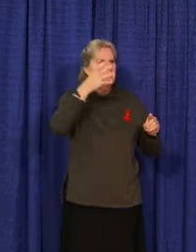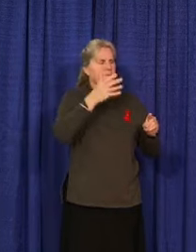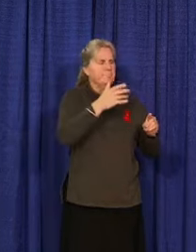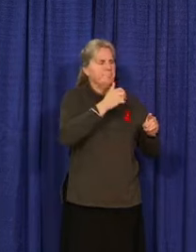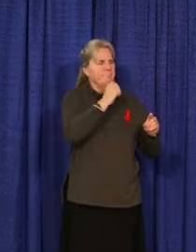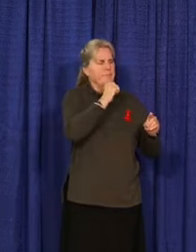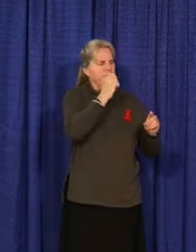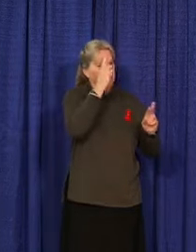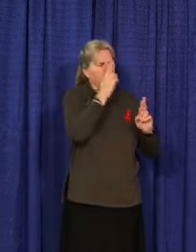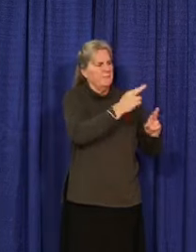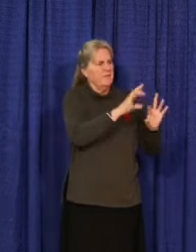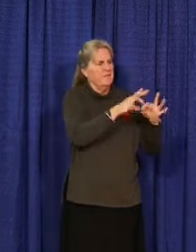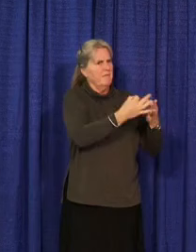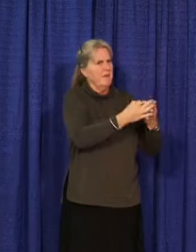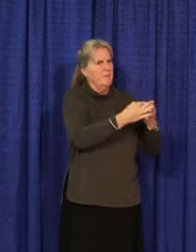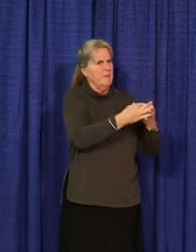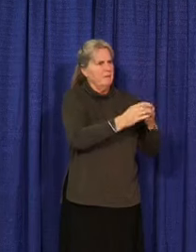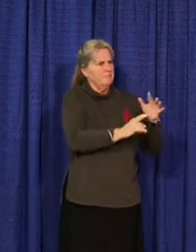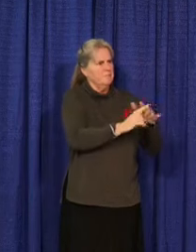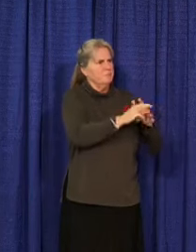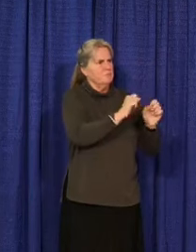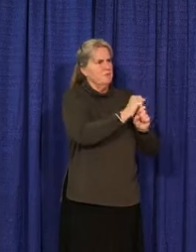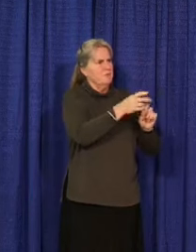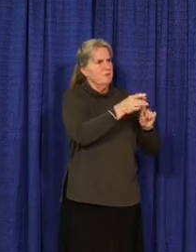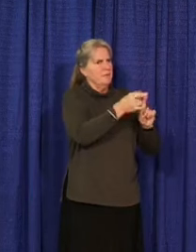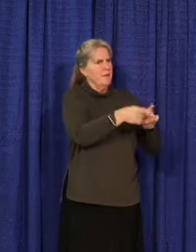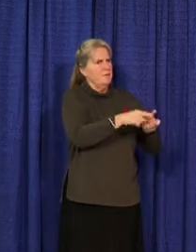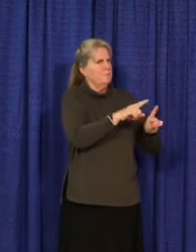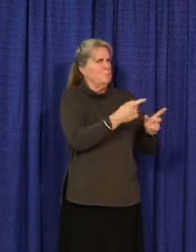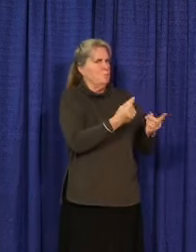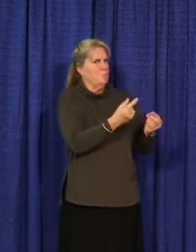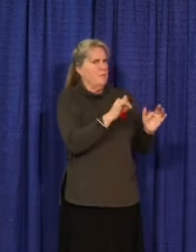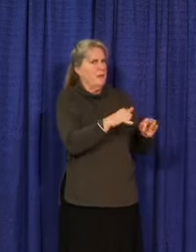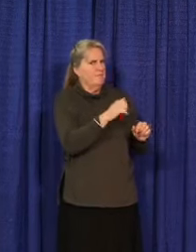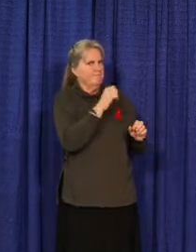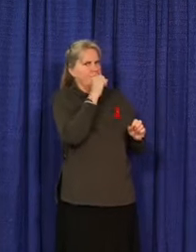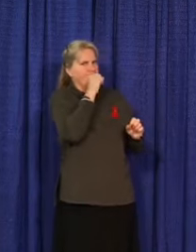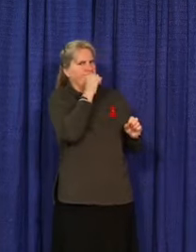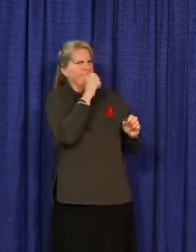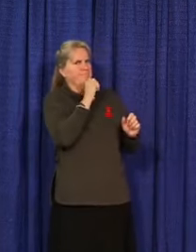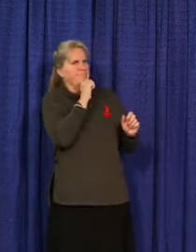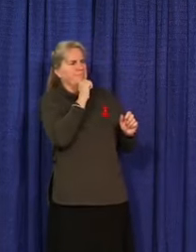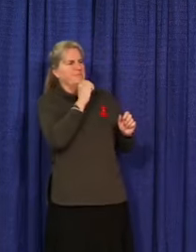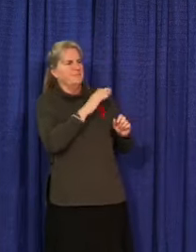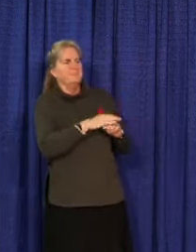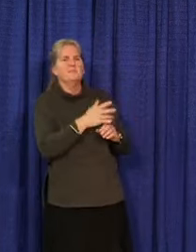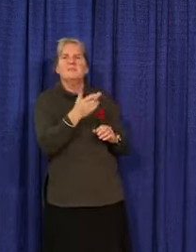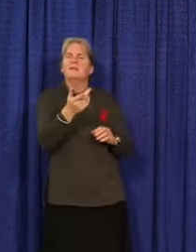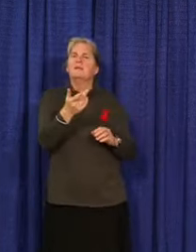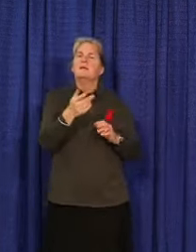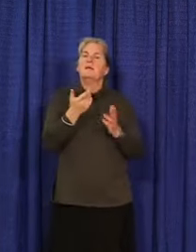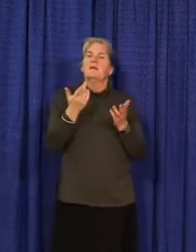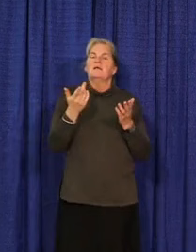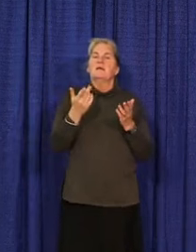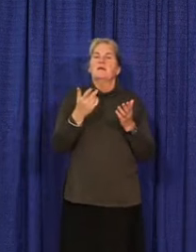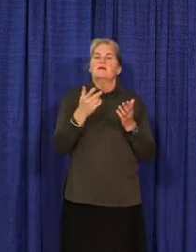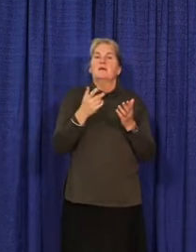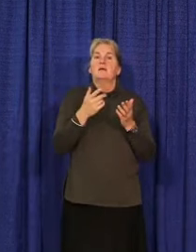the family. Thank you.